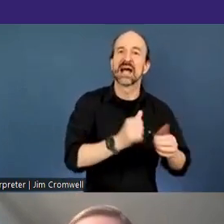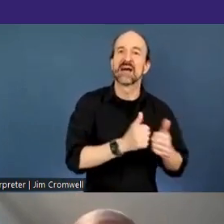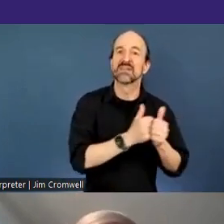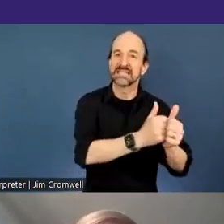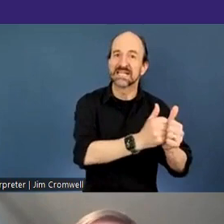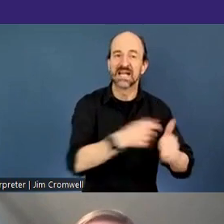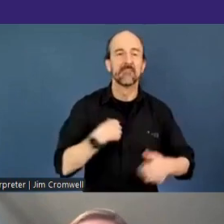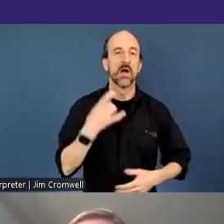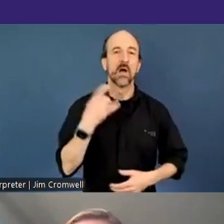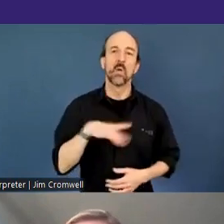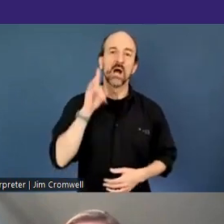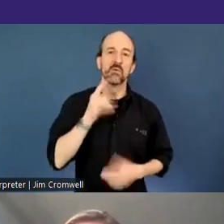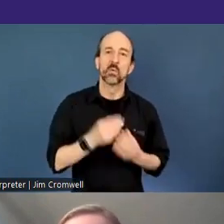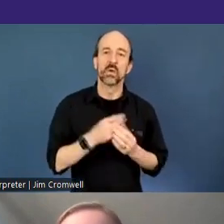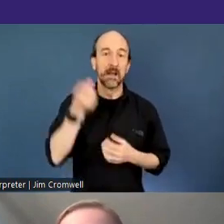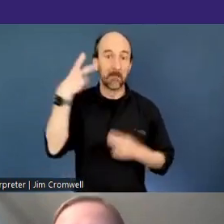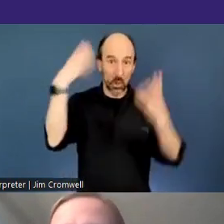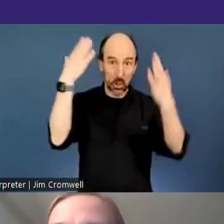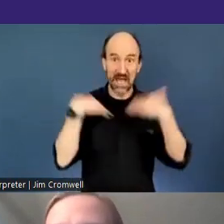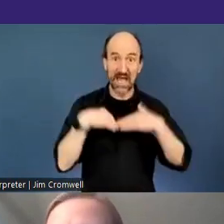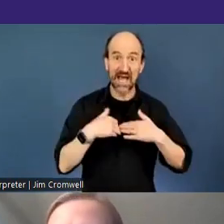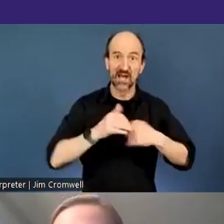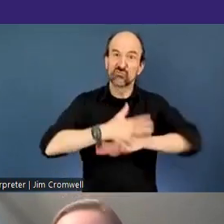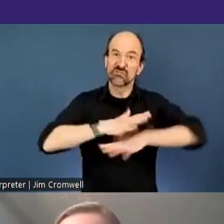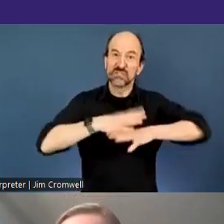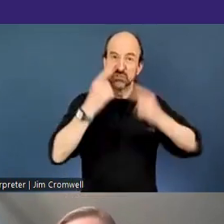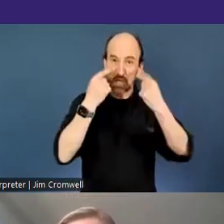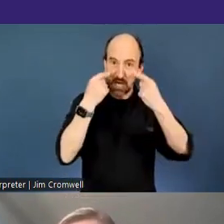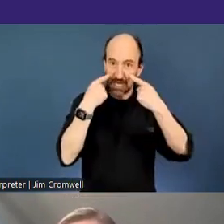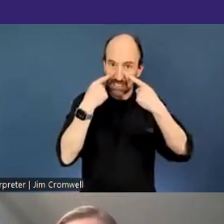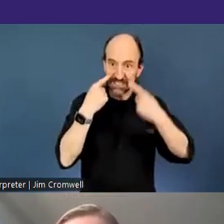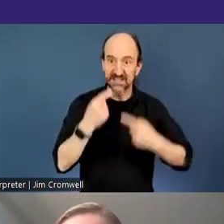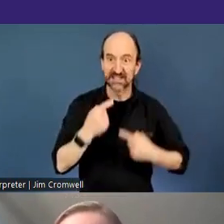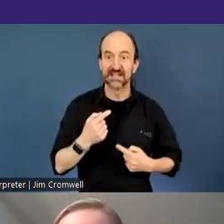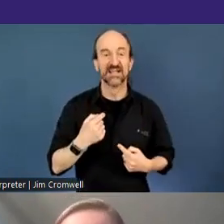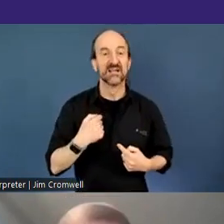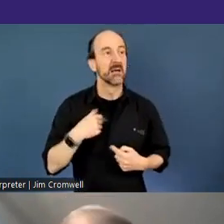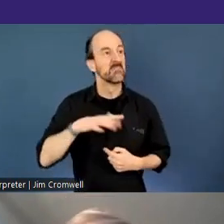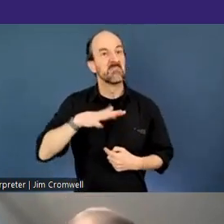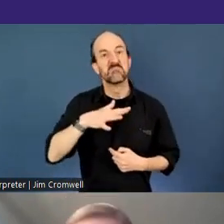blonde hair and greenish eyes. I'm in my mid-40s and I'm wearing